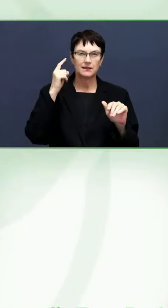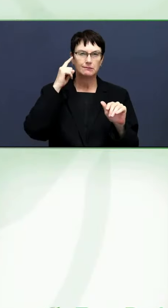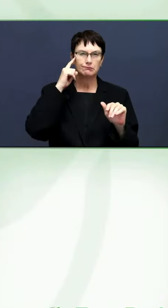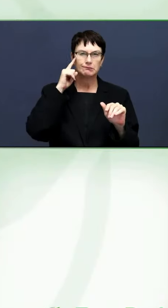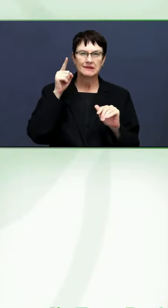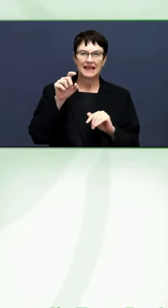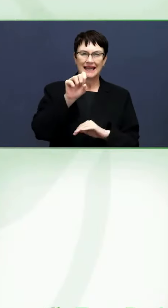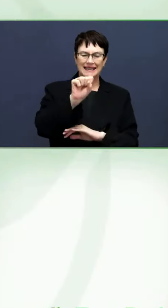don't know.